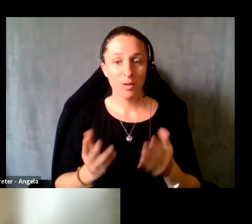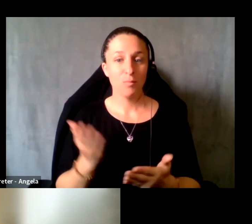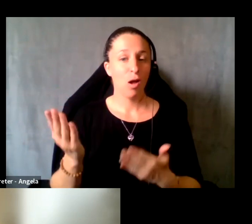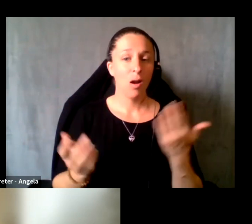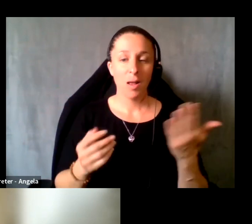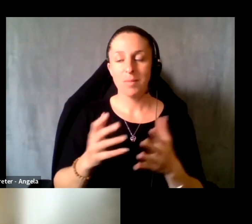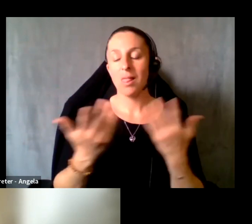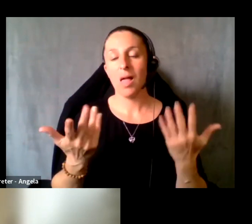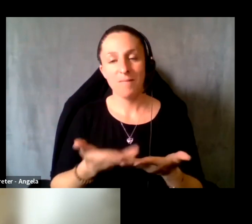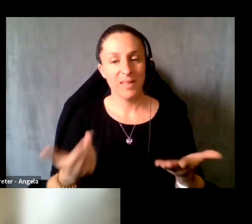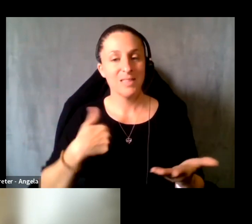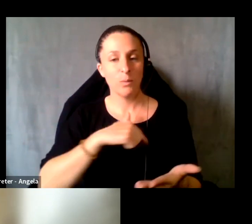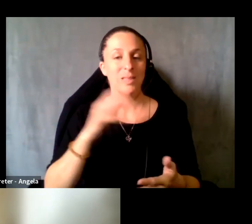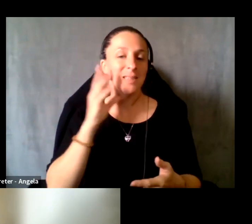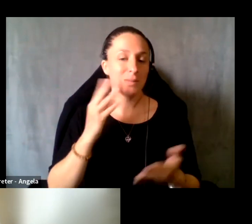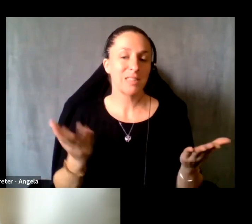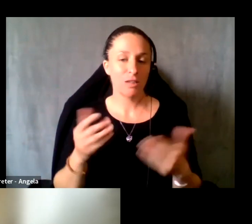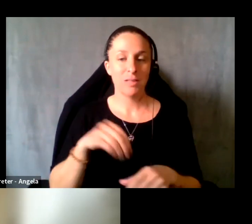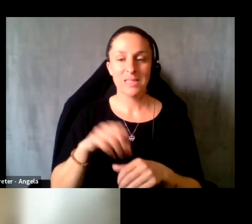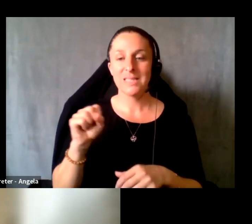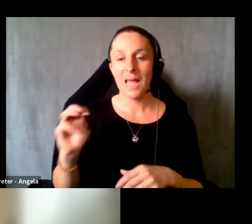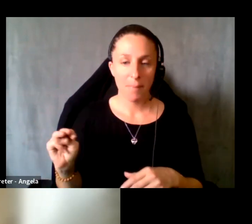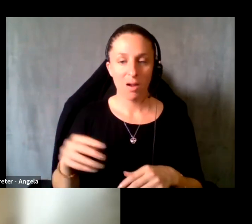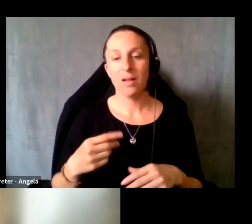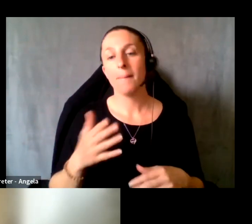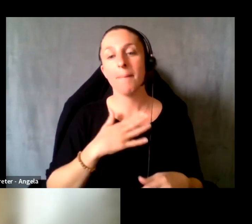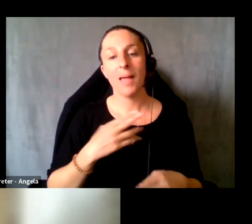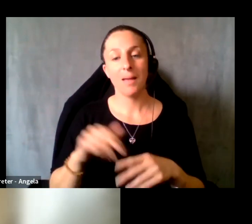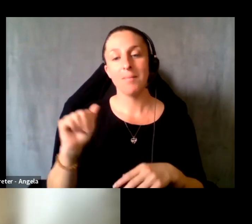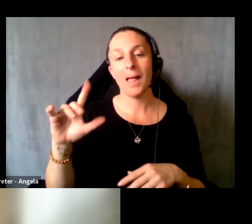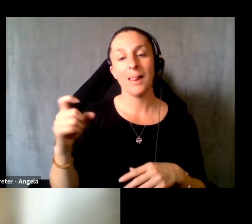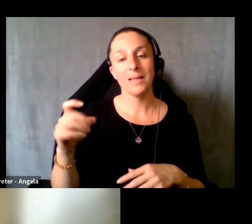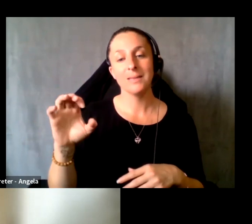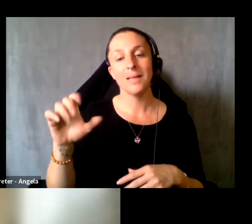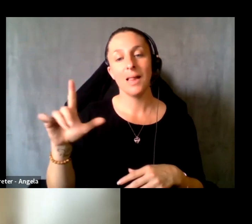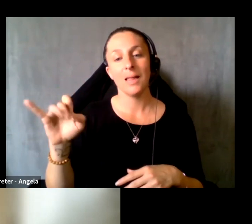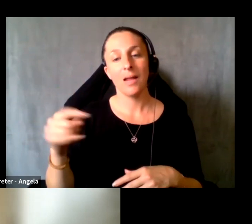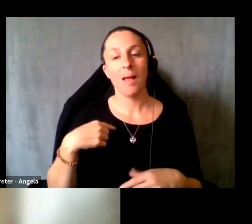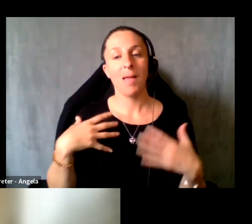experienced here in Santa Monica. My name is Alex Elliott. I'm a health program analyst